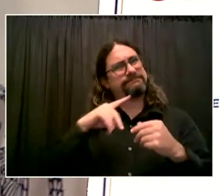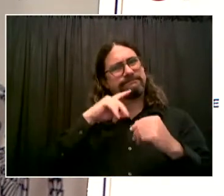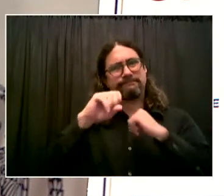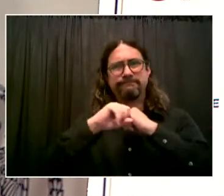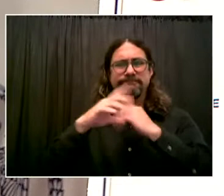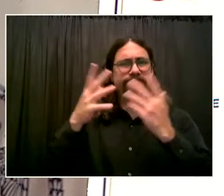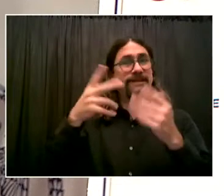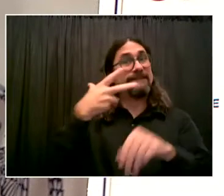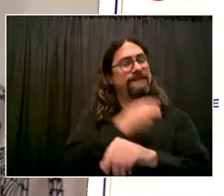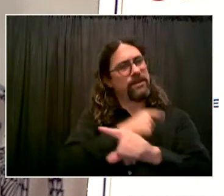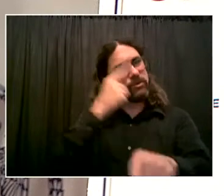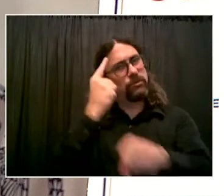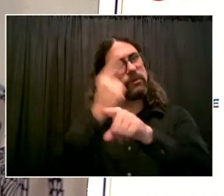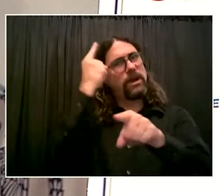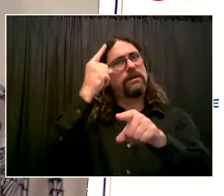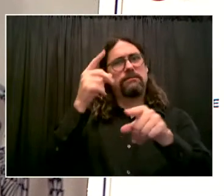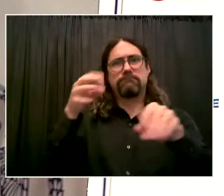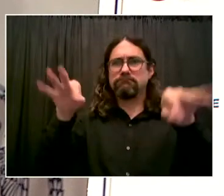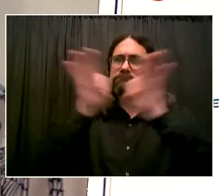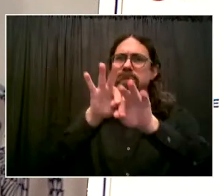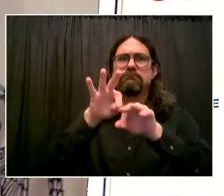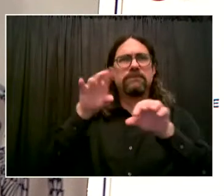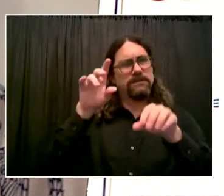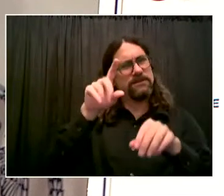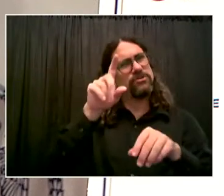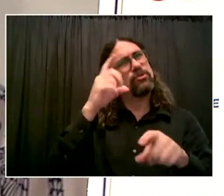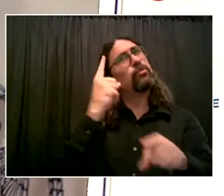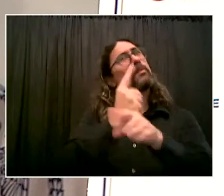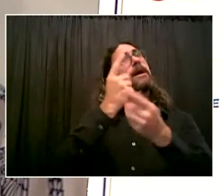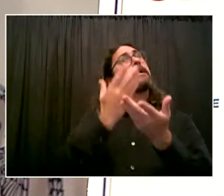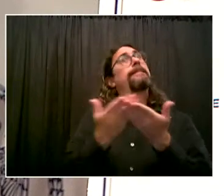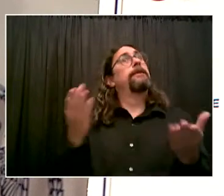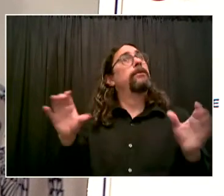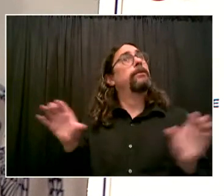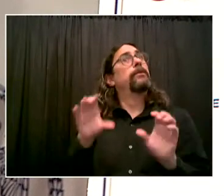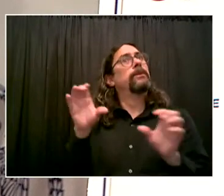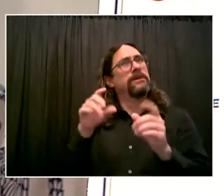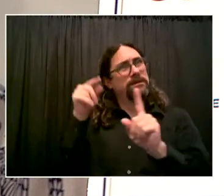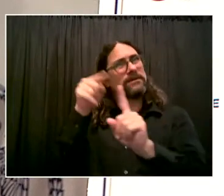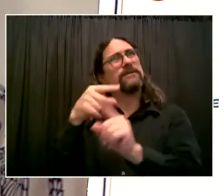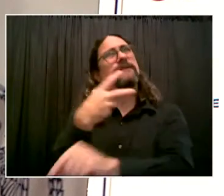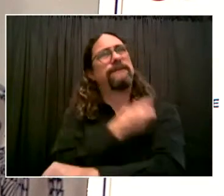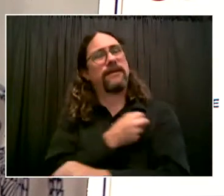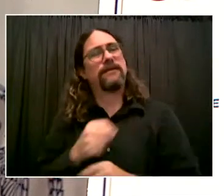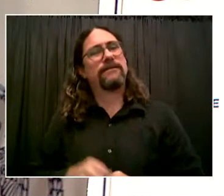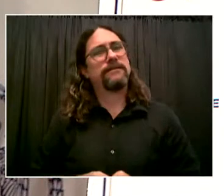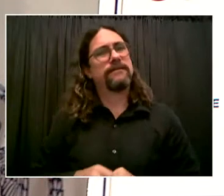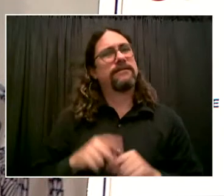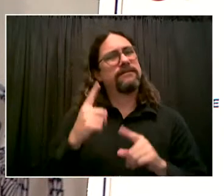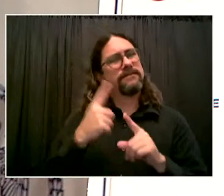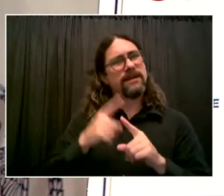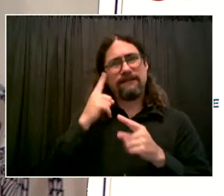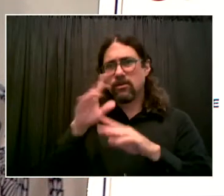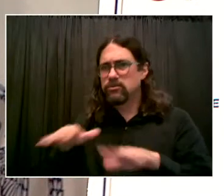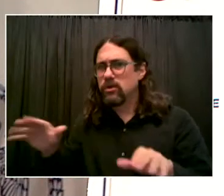THE RIGHT THING TO DO AND THEN BECAMA E REALLY